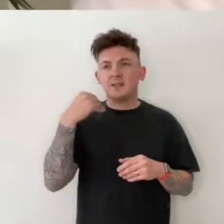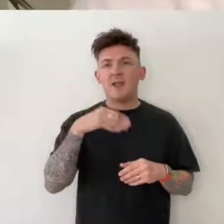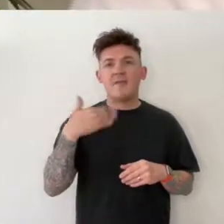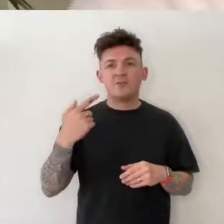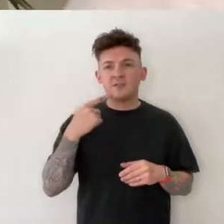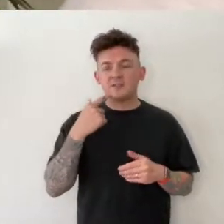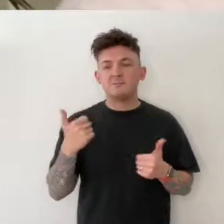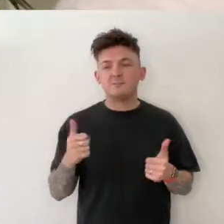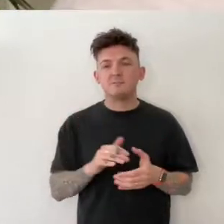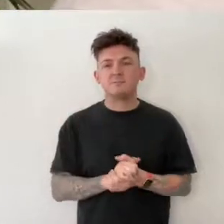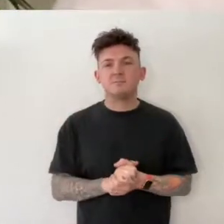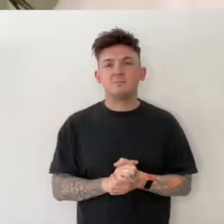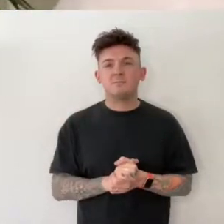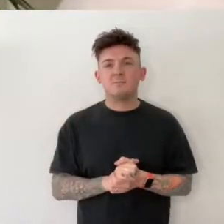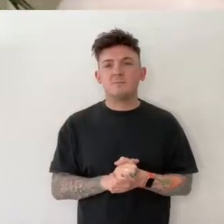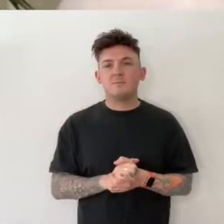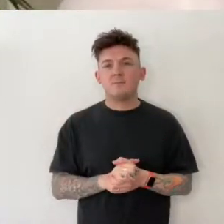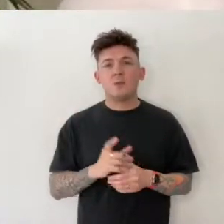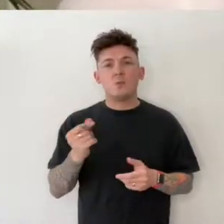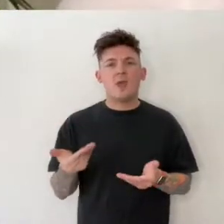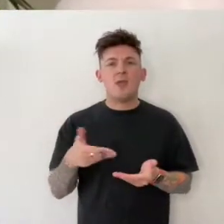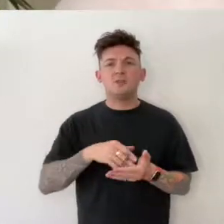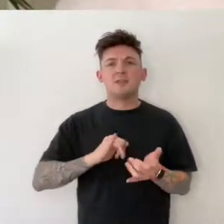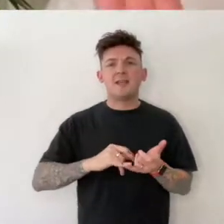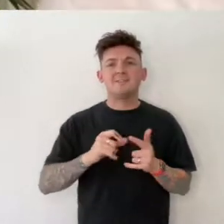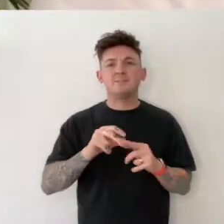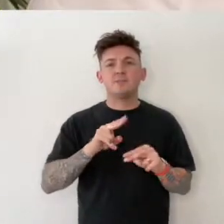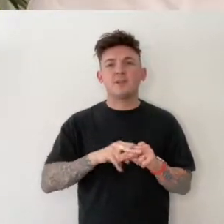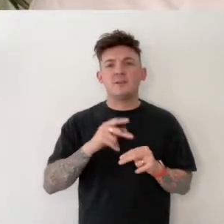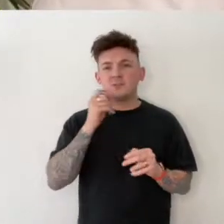going to apply a little bit extra spf just because i'm probably going to take the dog